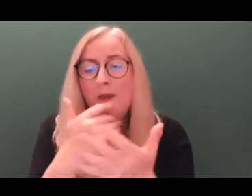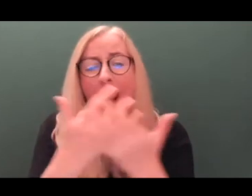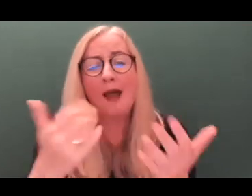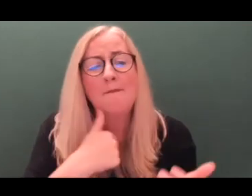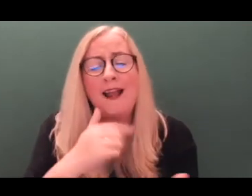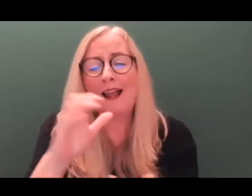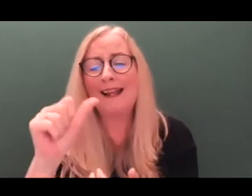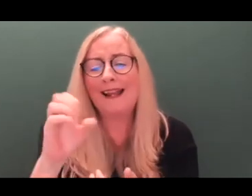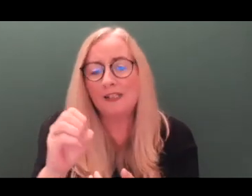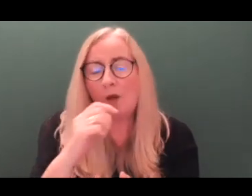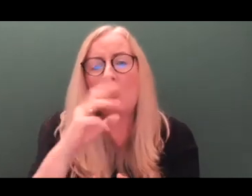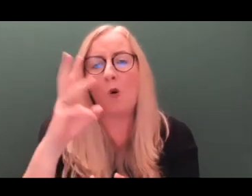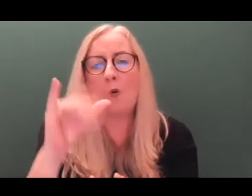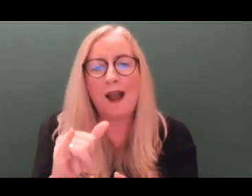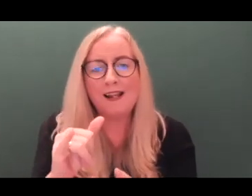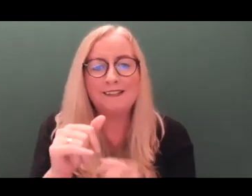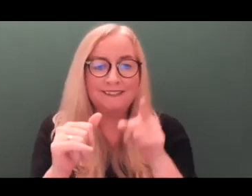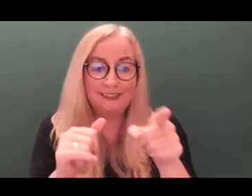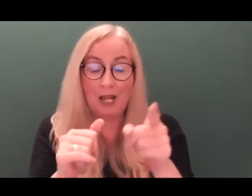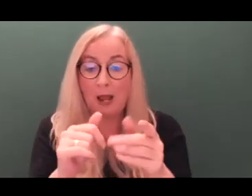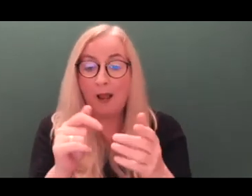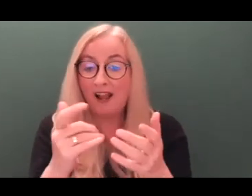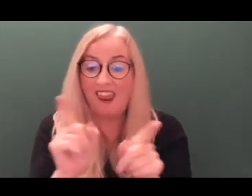general solicitor is appointed is because there has been either physical, emotional,